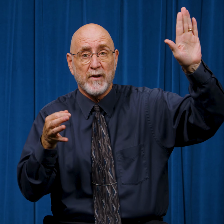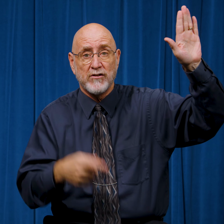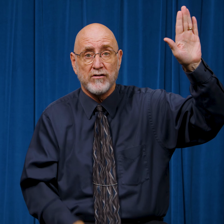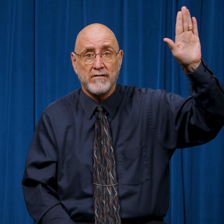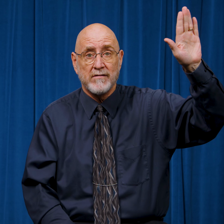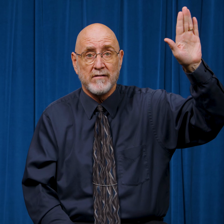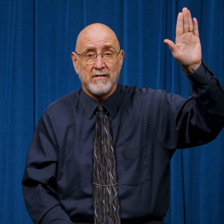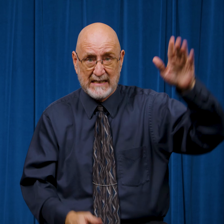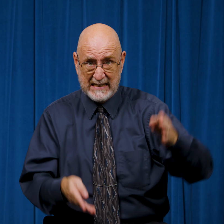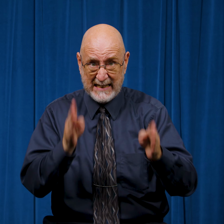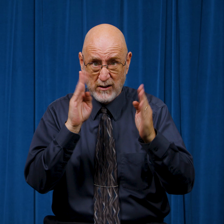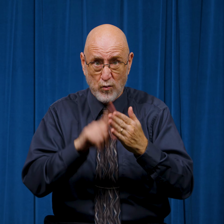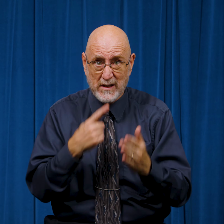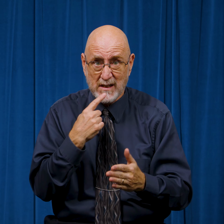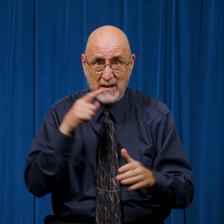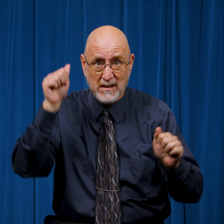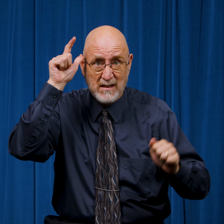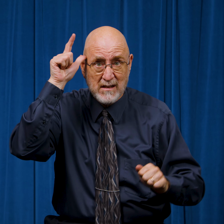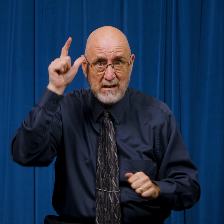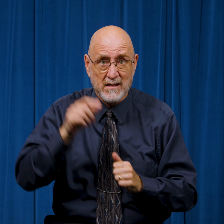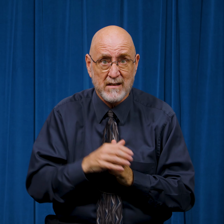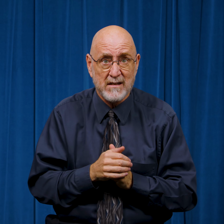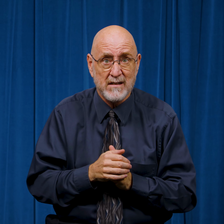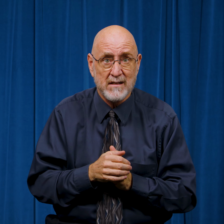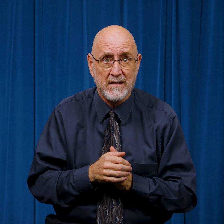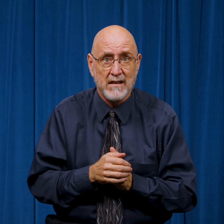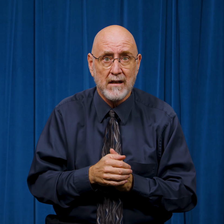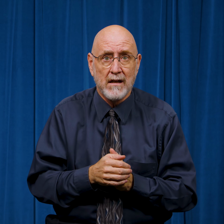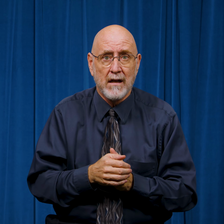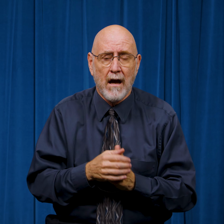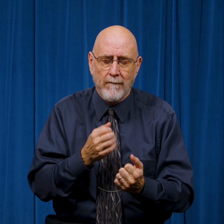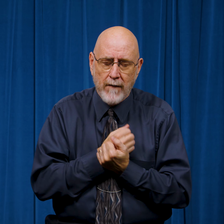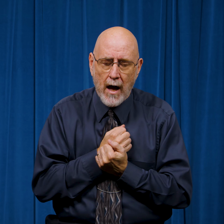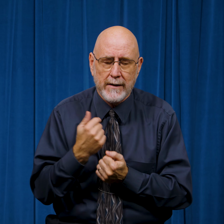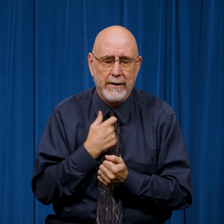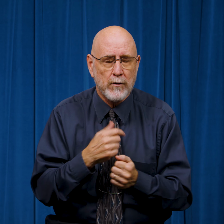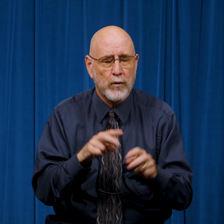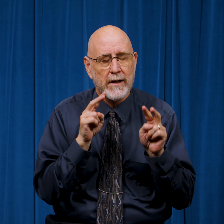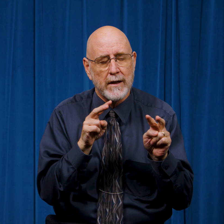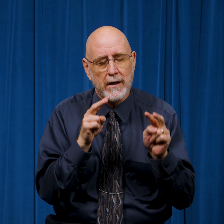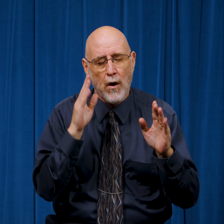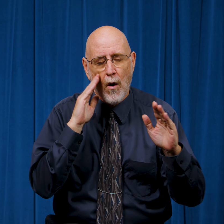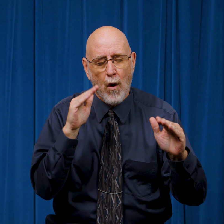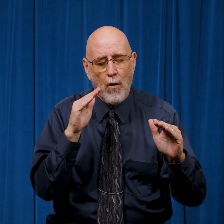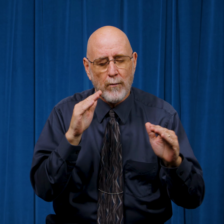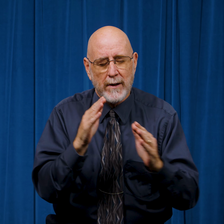Listen to what he says: "Fondly do we hope - fervently do we pray -